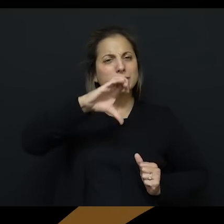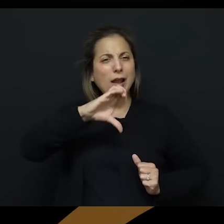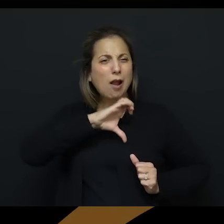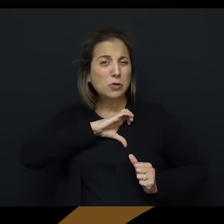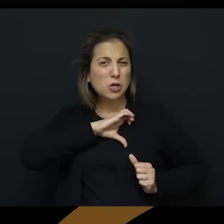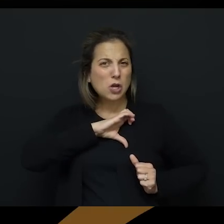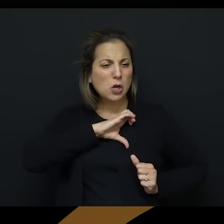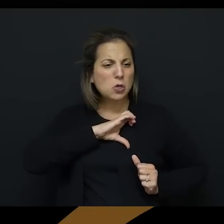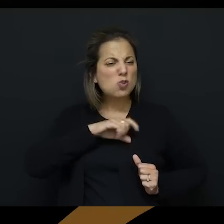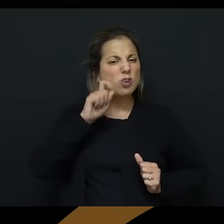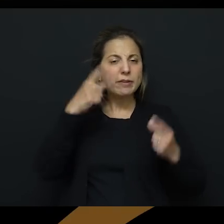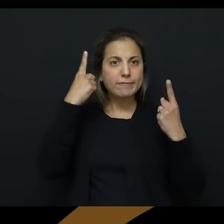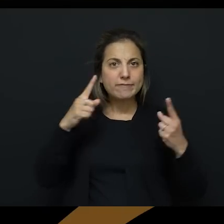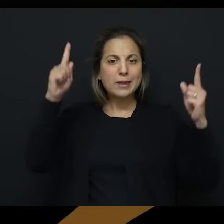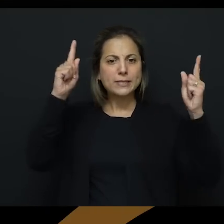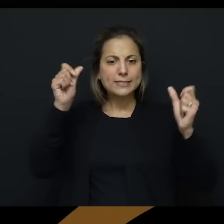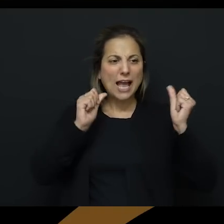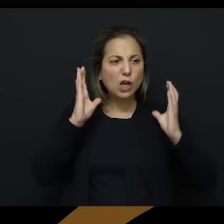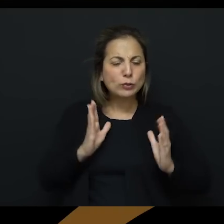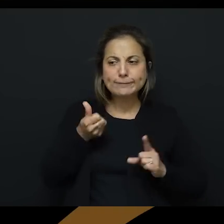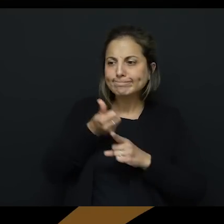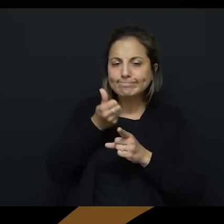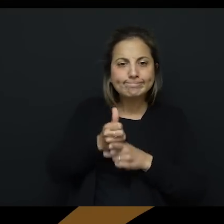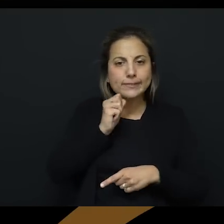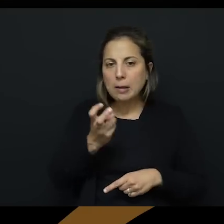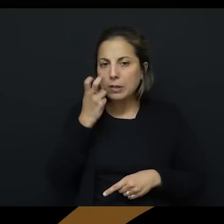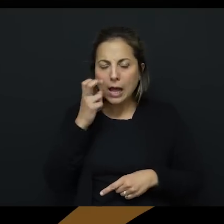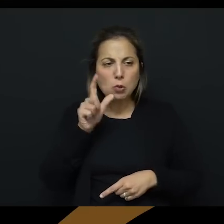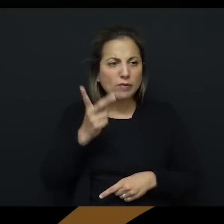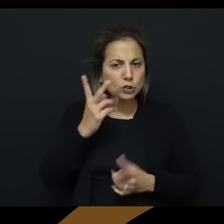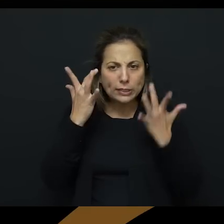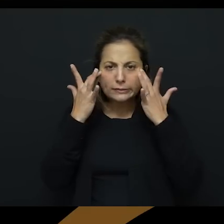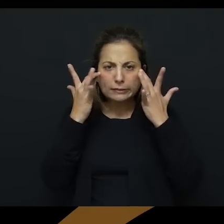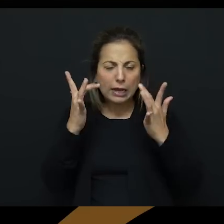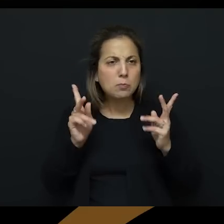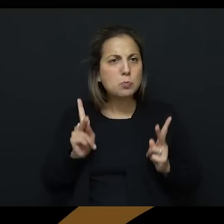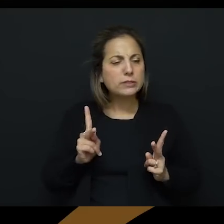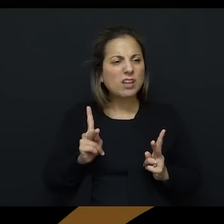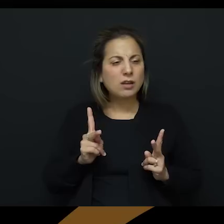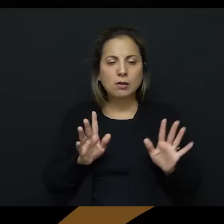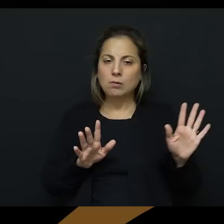who's not blind or low vision, someone sighted and and when he saw Nell, he was like, I don't know.